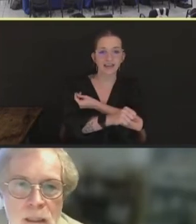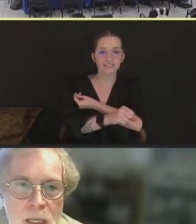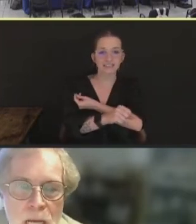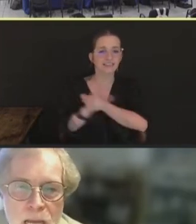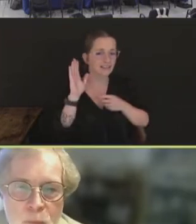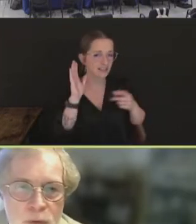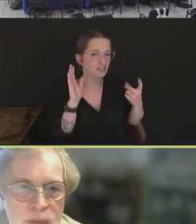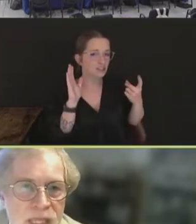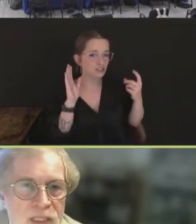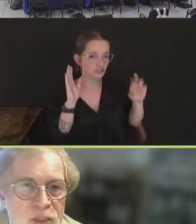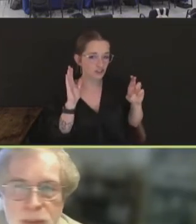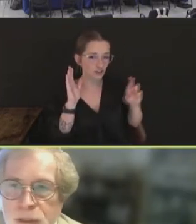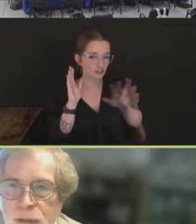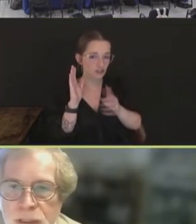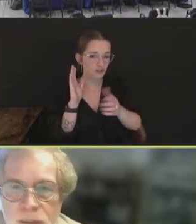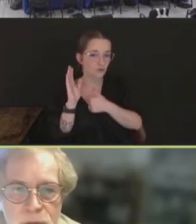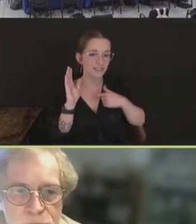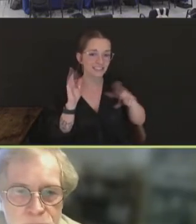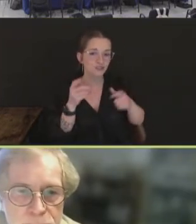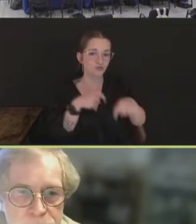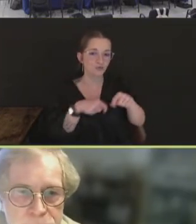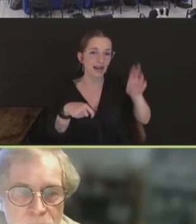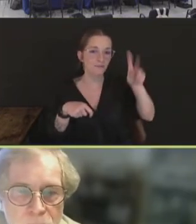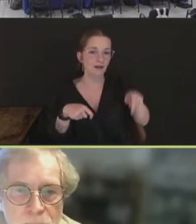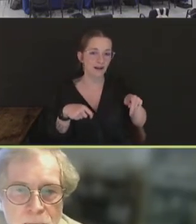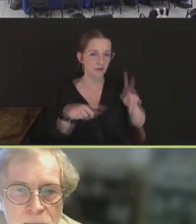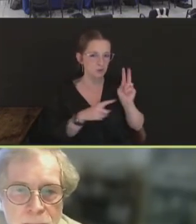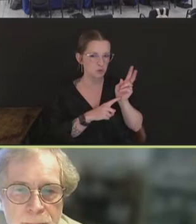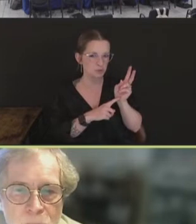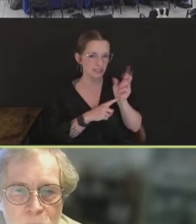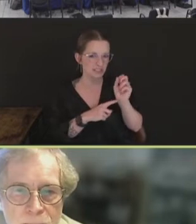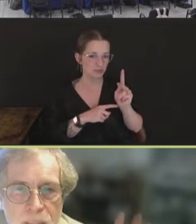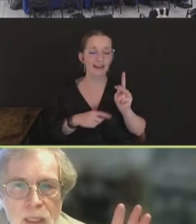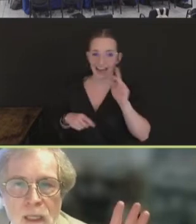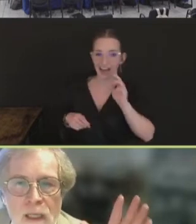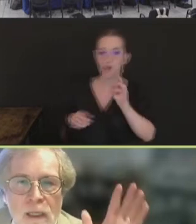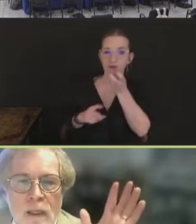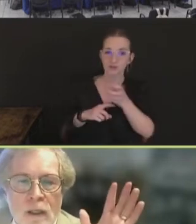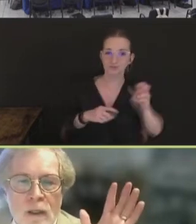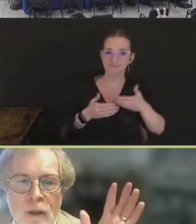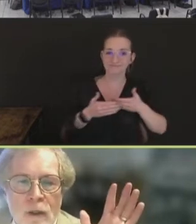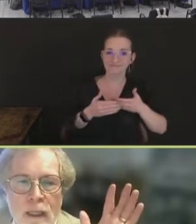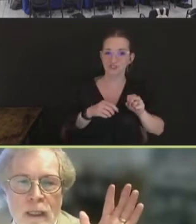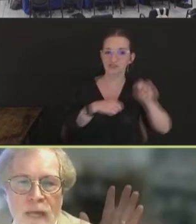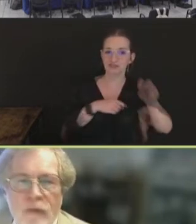Steven Wassilak: I will then switch to the conclusion. Okay.